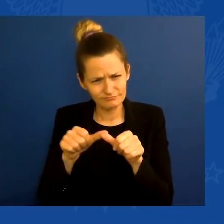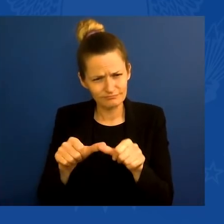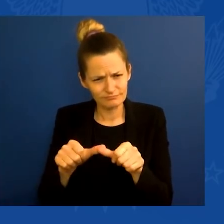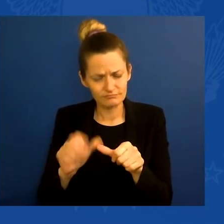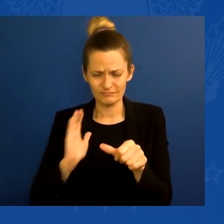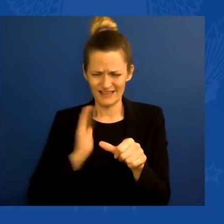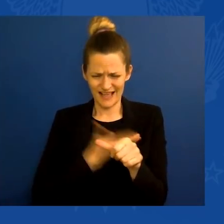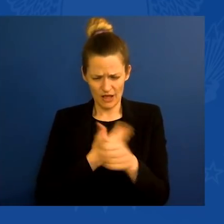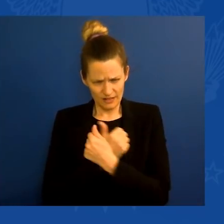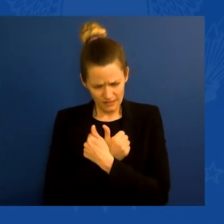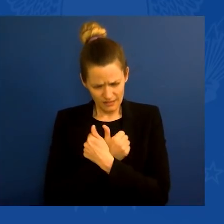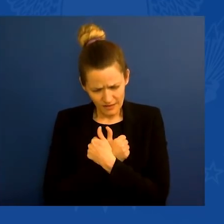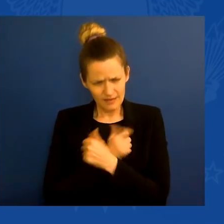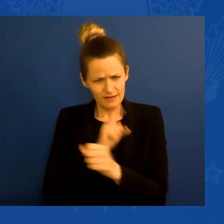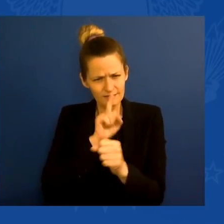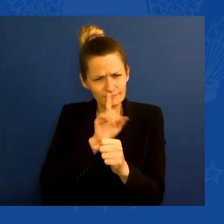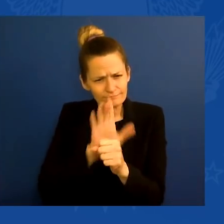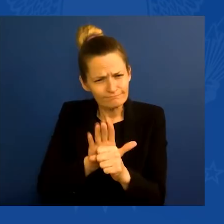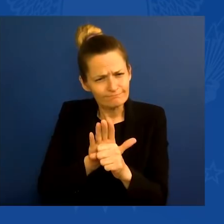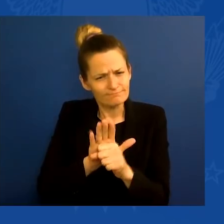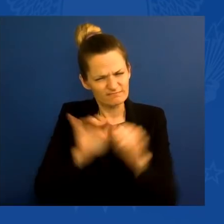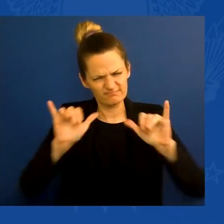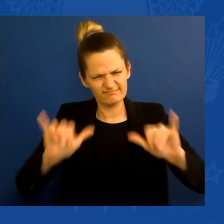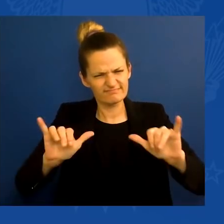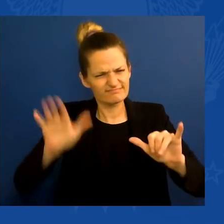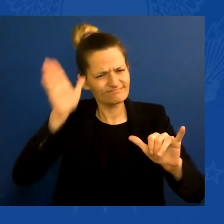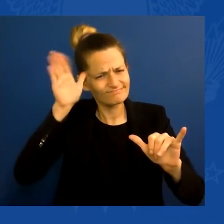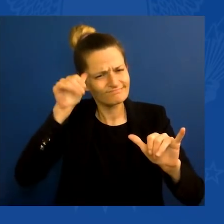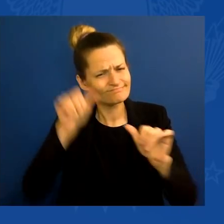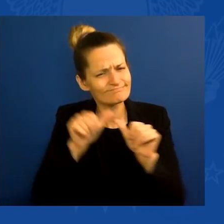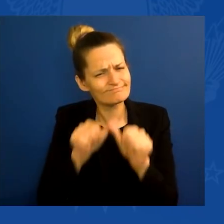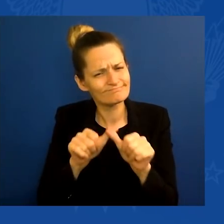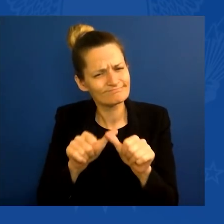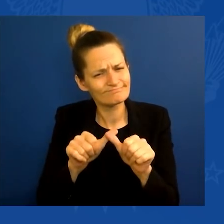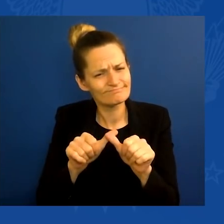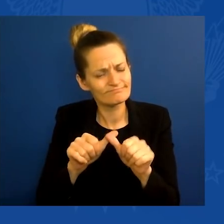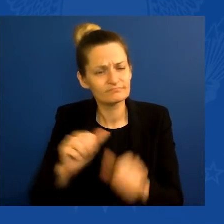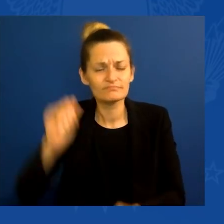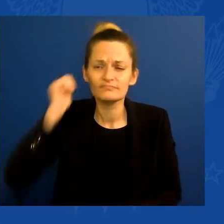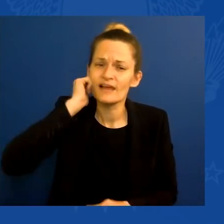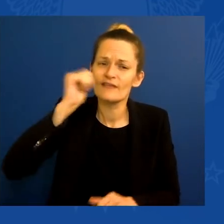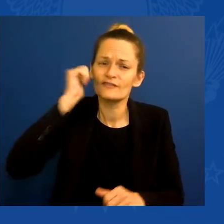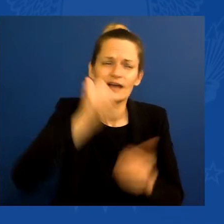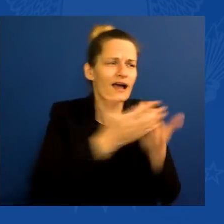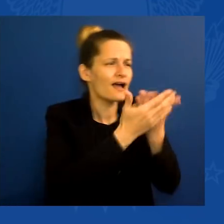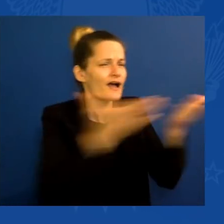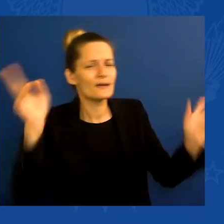who serve the who answer to higher calling of public service and at times were called upon to do some extraordinary things.